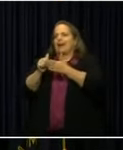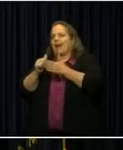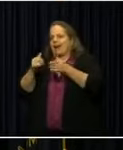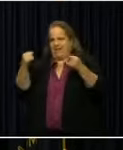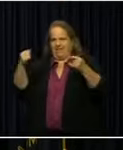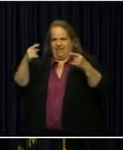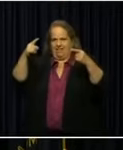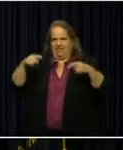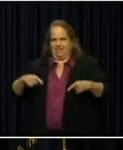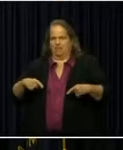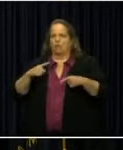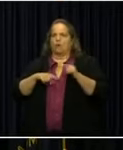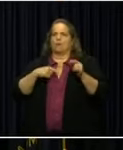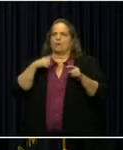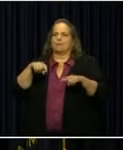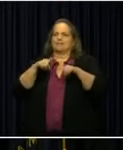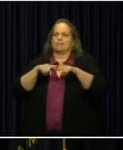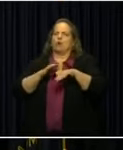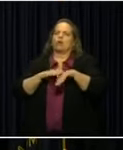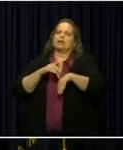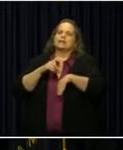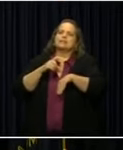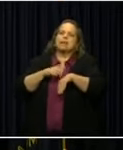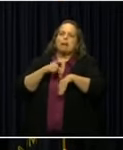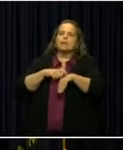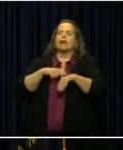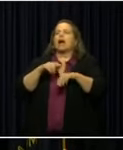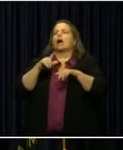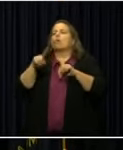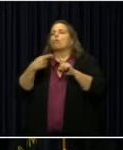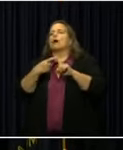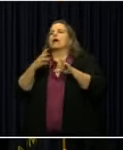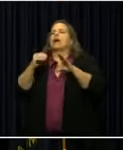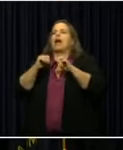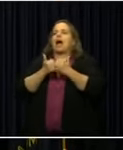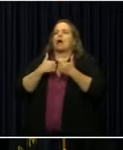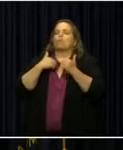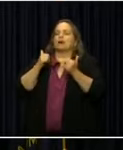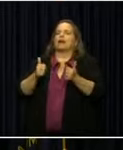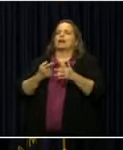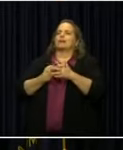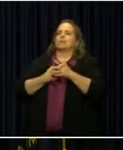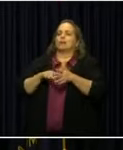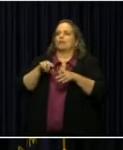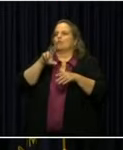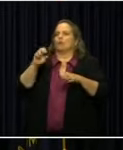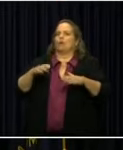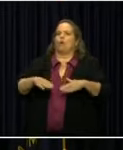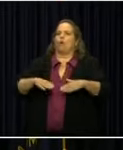CERTAINLY SIGN UP FOR PADUCAH AND THEN SUMMERSET,